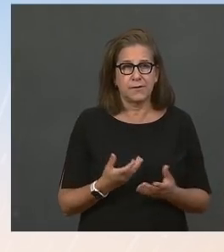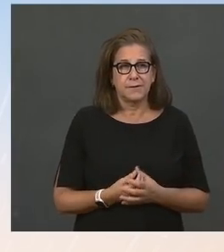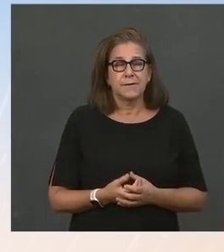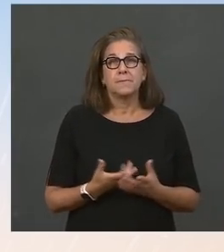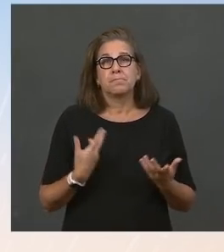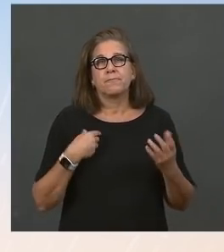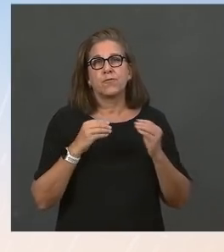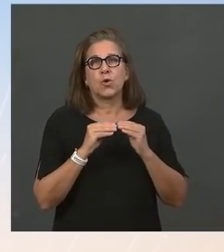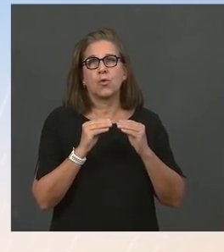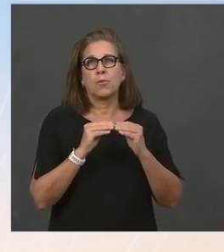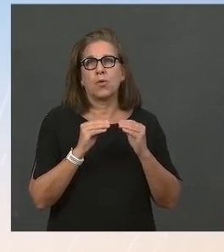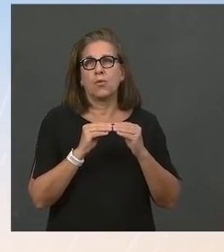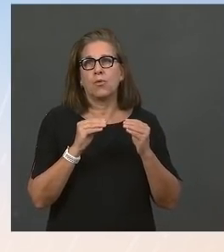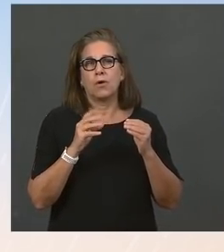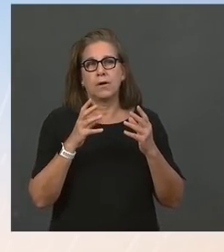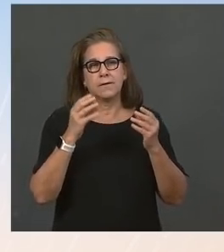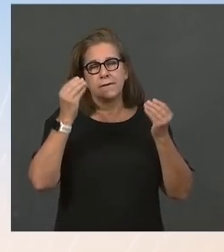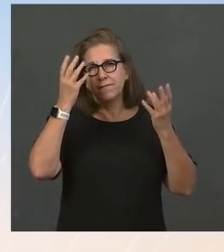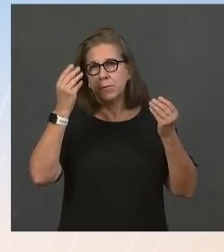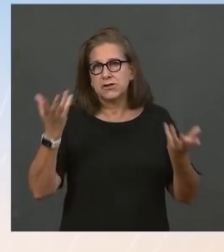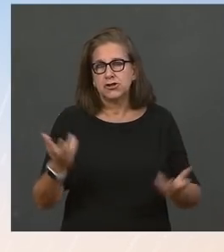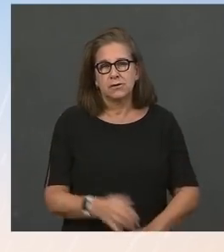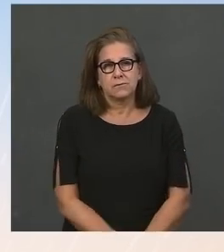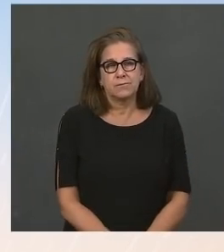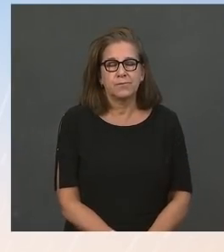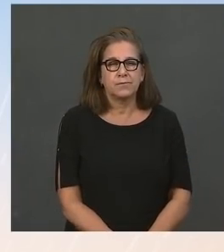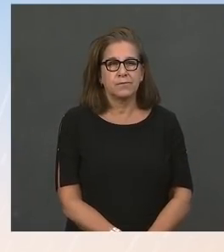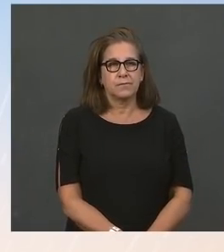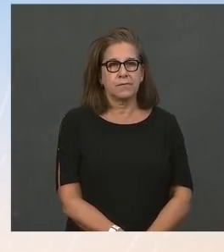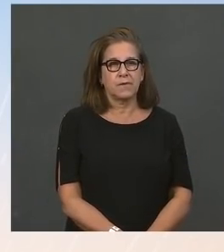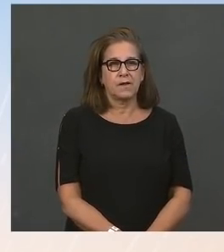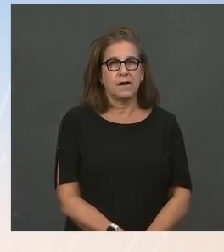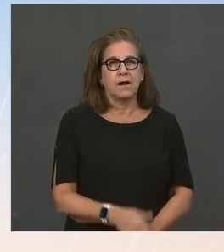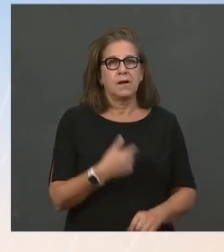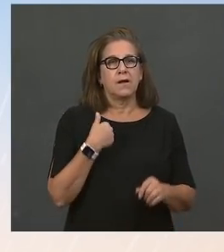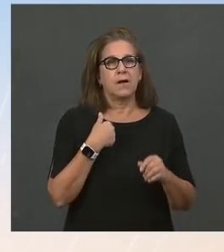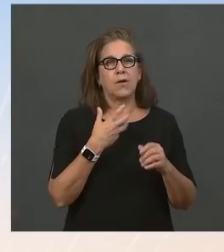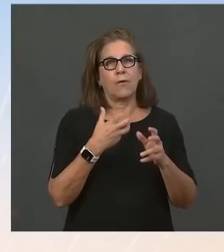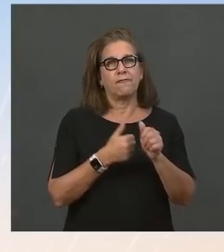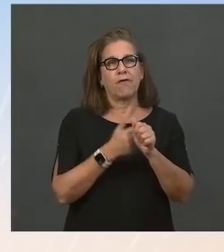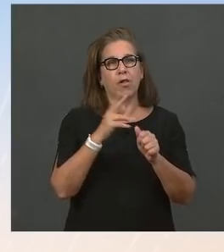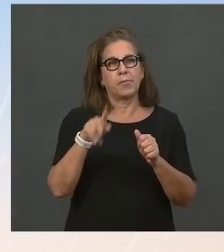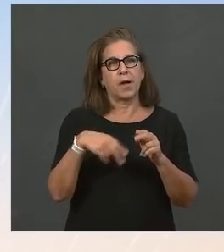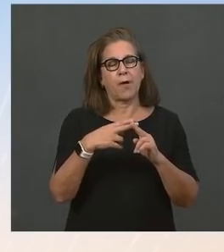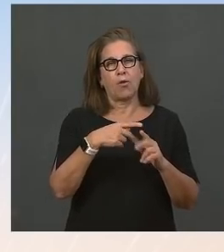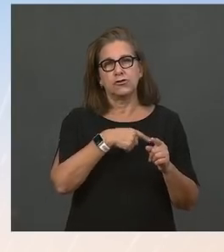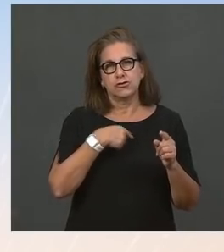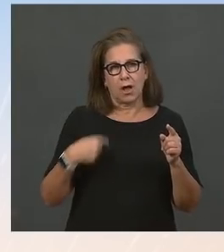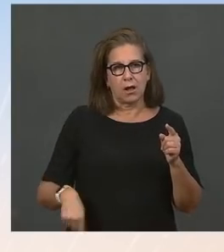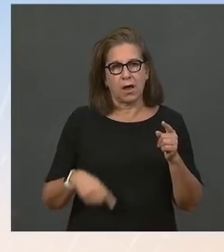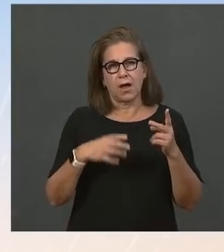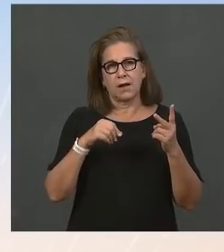The Press: Thank you, Jen. A follow on China and Taiwan. Just to be crystal clear: When the President says that the U.S.